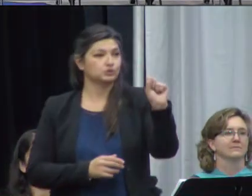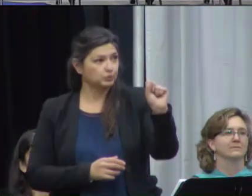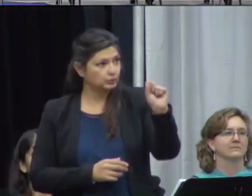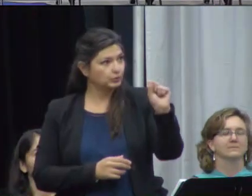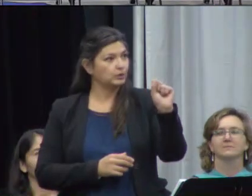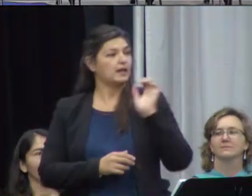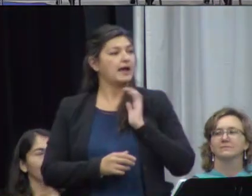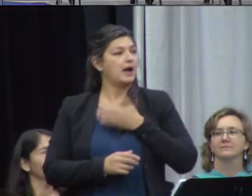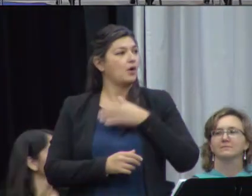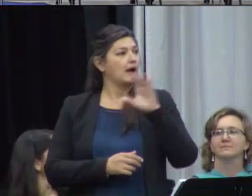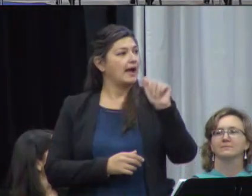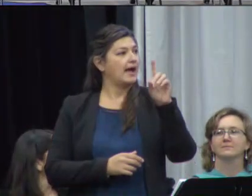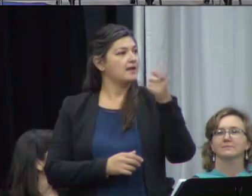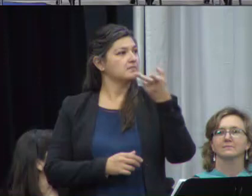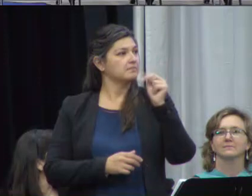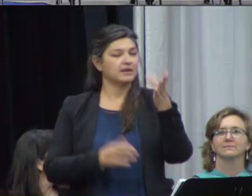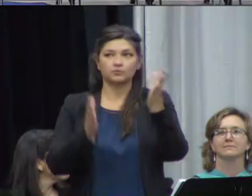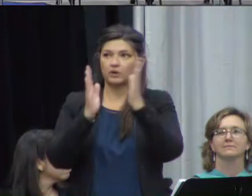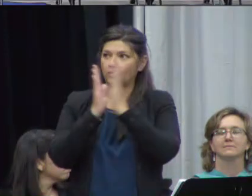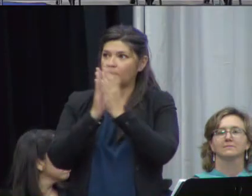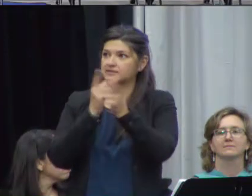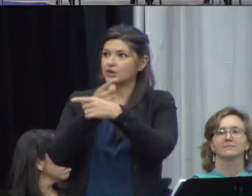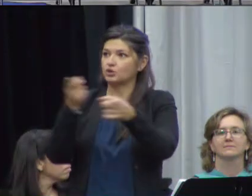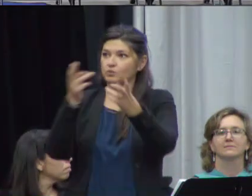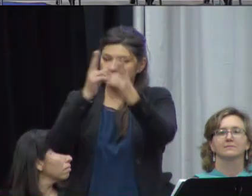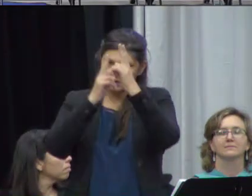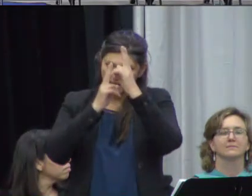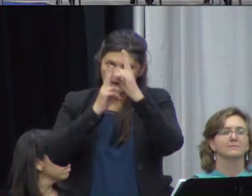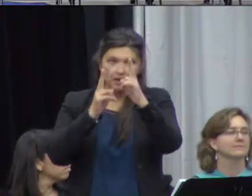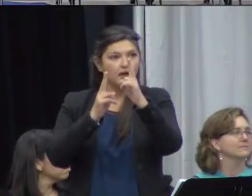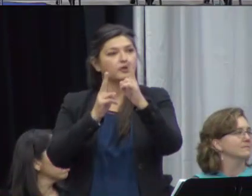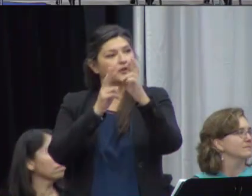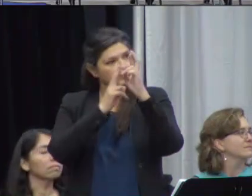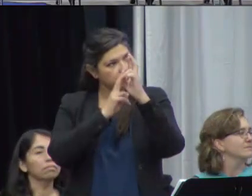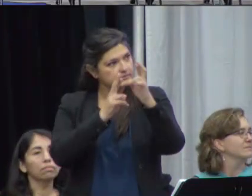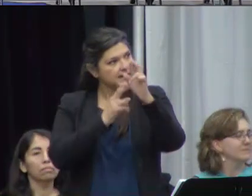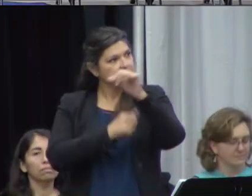that we honor and that we recognize each and every graduate.